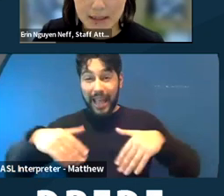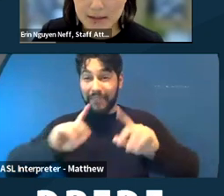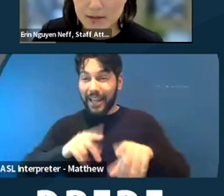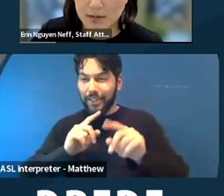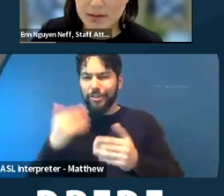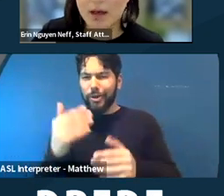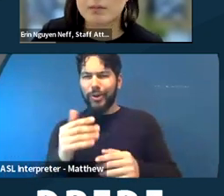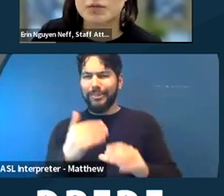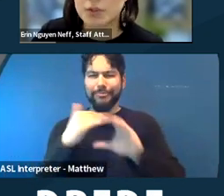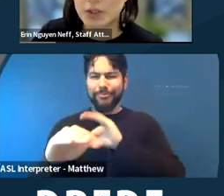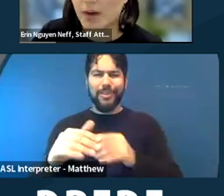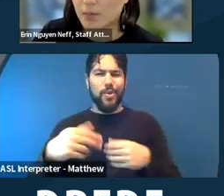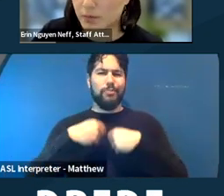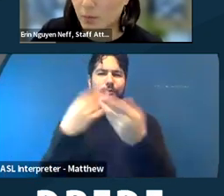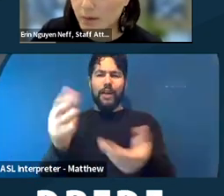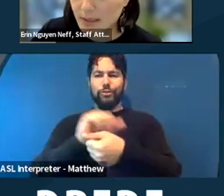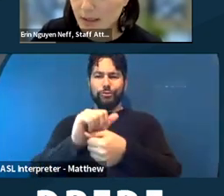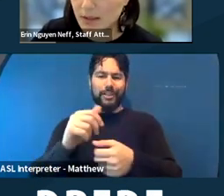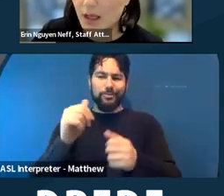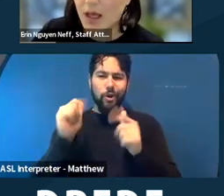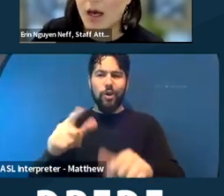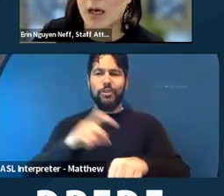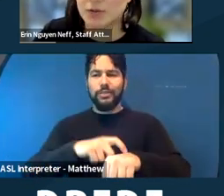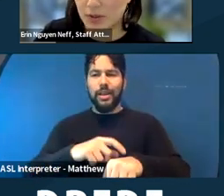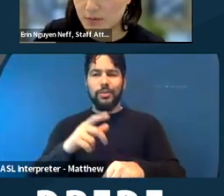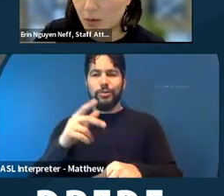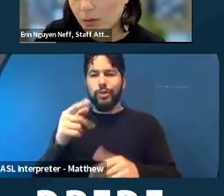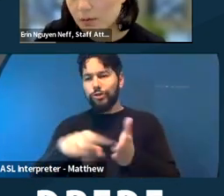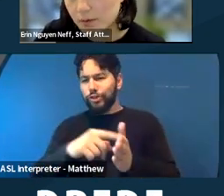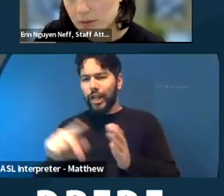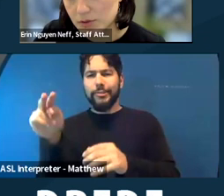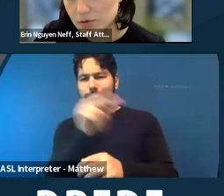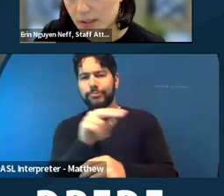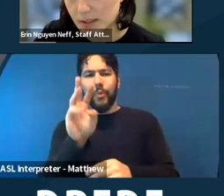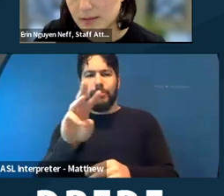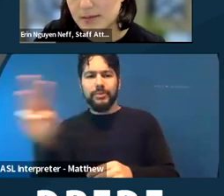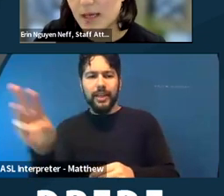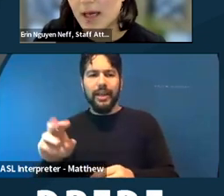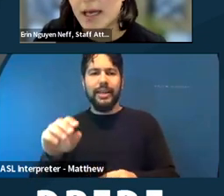like this all the time, so check back with our Web site at DREDF.org for additional trainings.